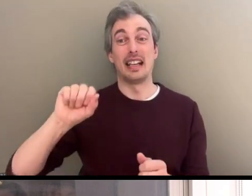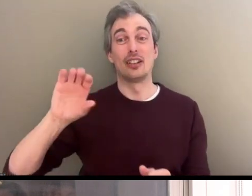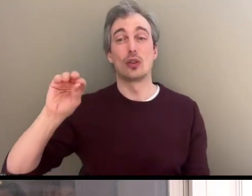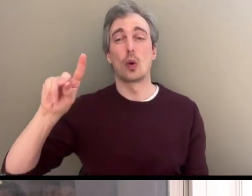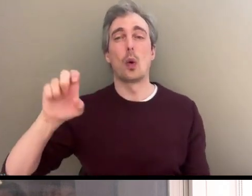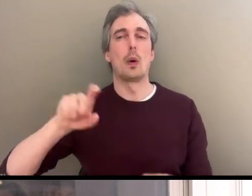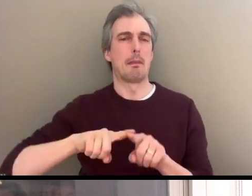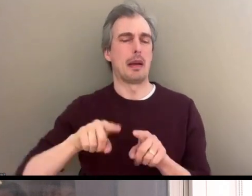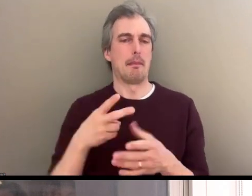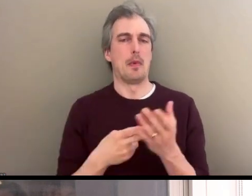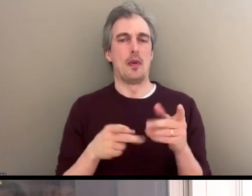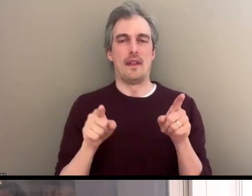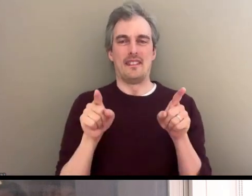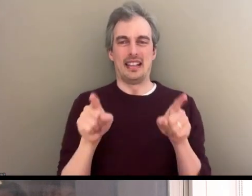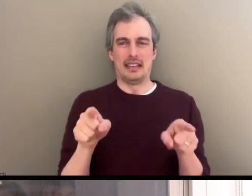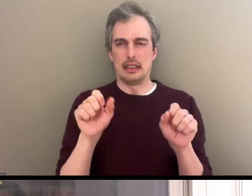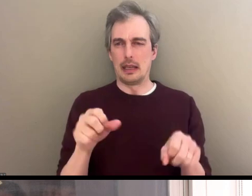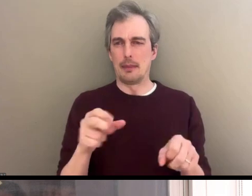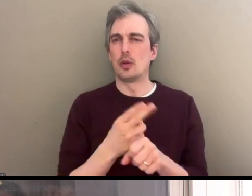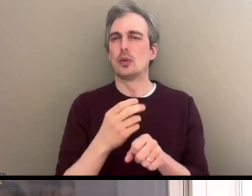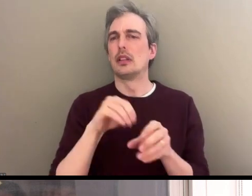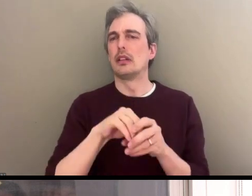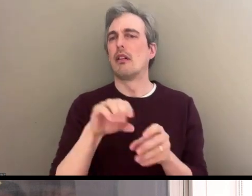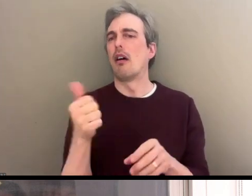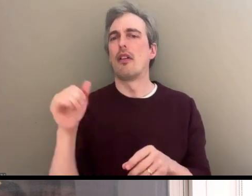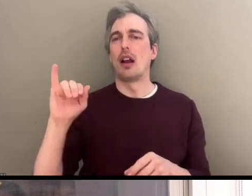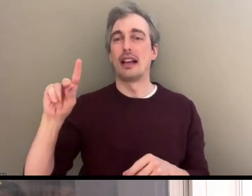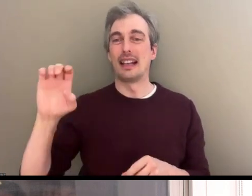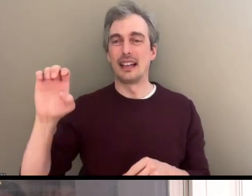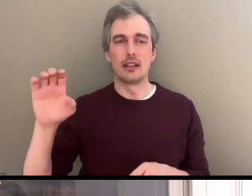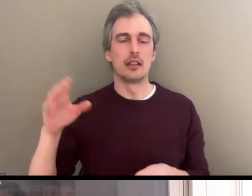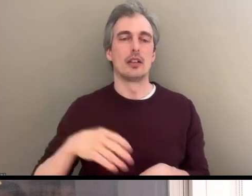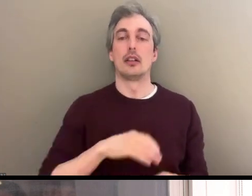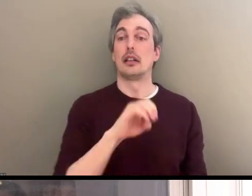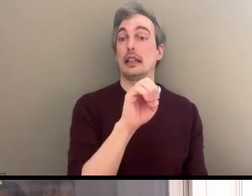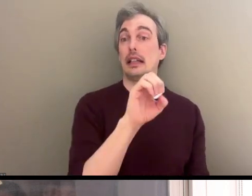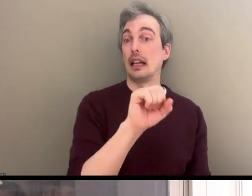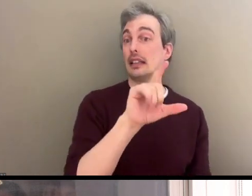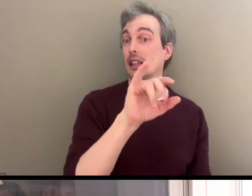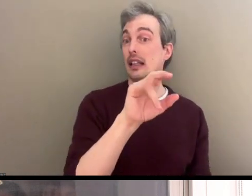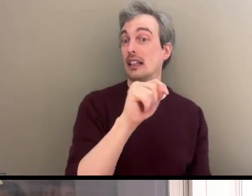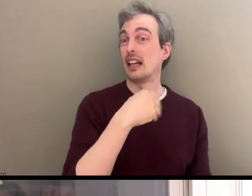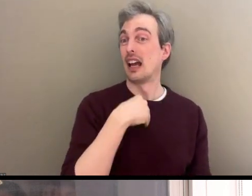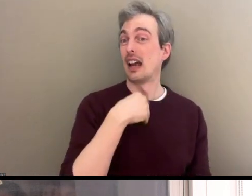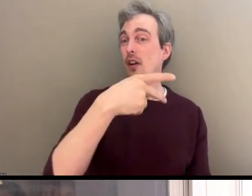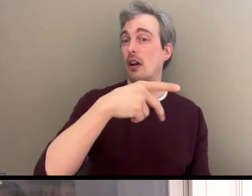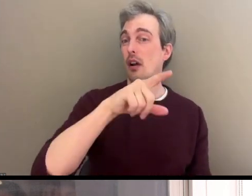So the ESLint plugin that I will discuss could be used in just about any terminal, if you're rendering JavaScript.